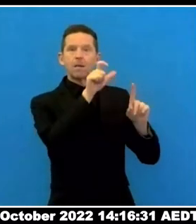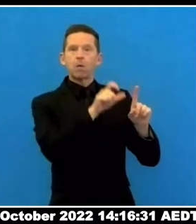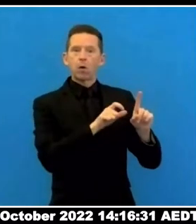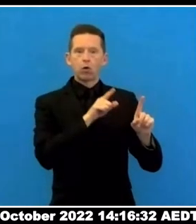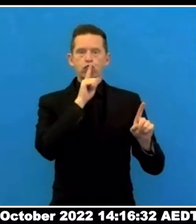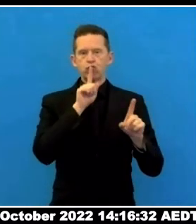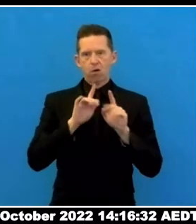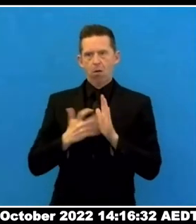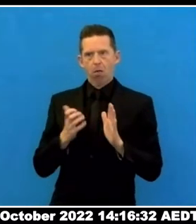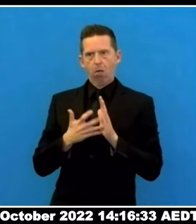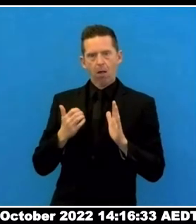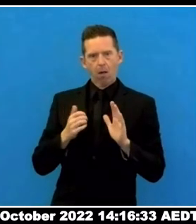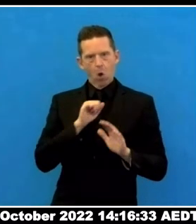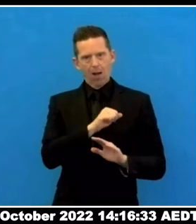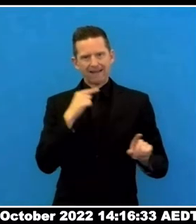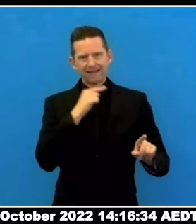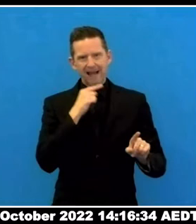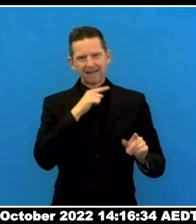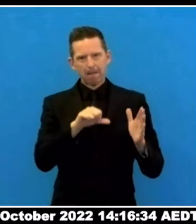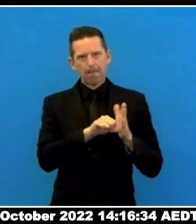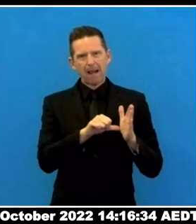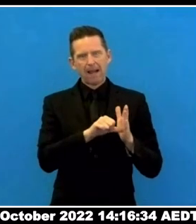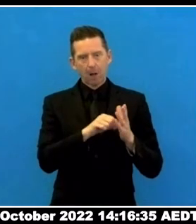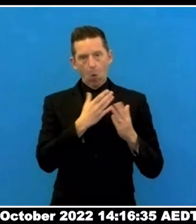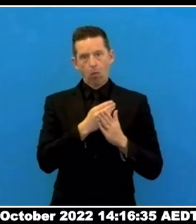by taking the funds and not providing the service.